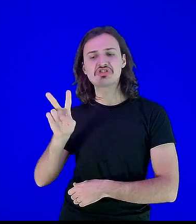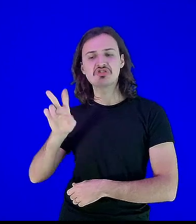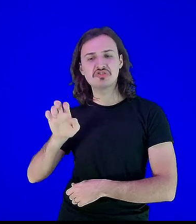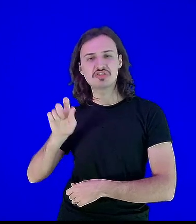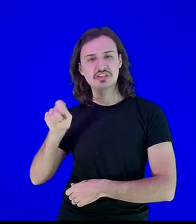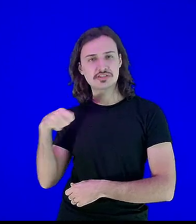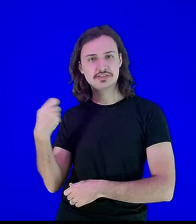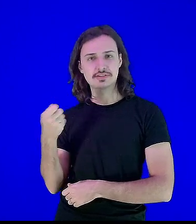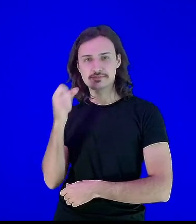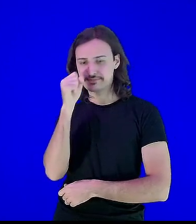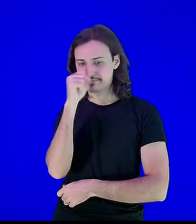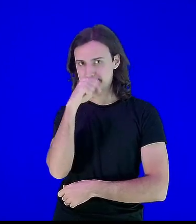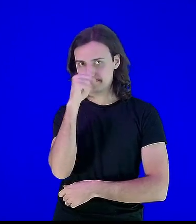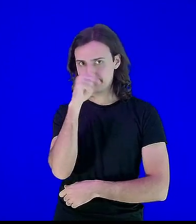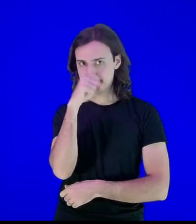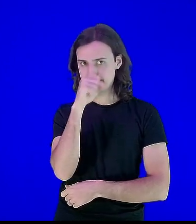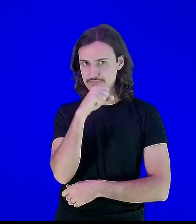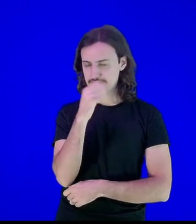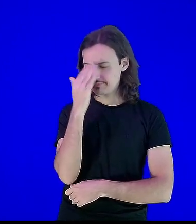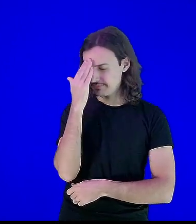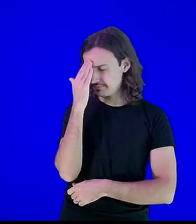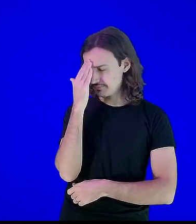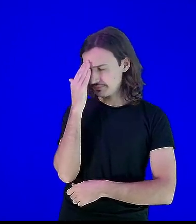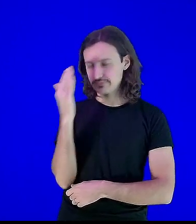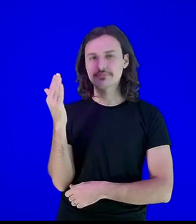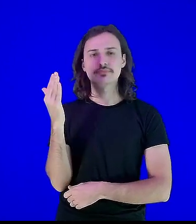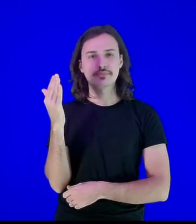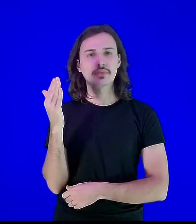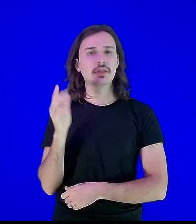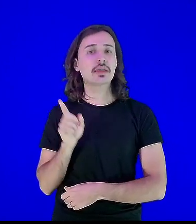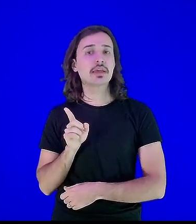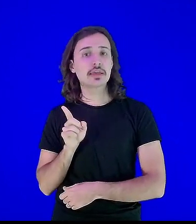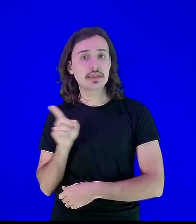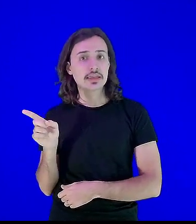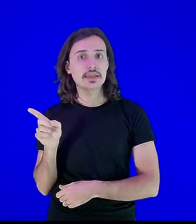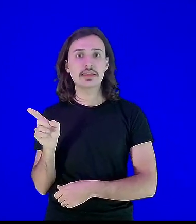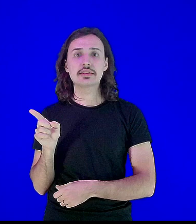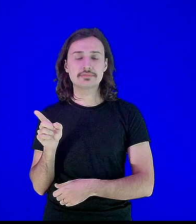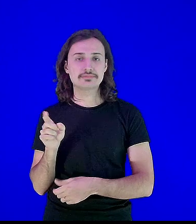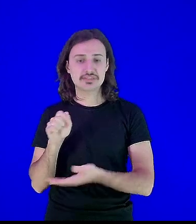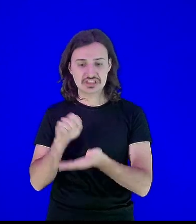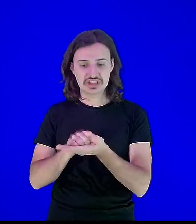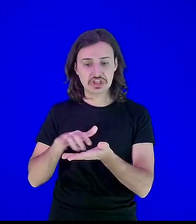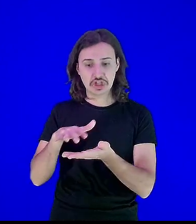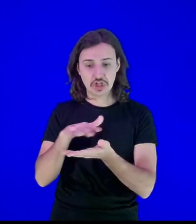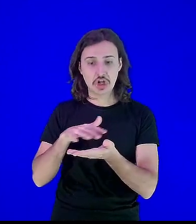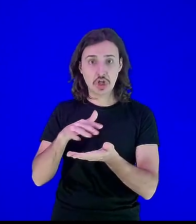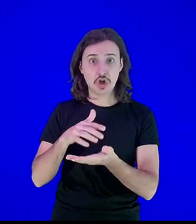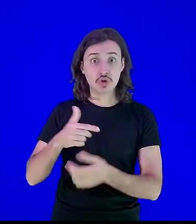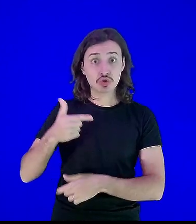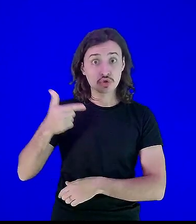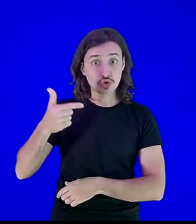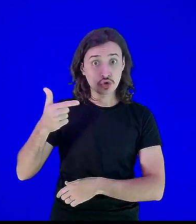so, since the creation of Sign Puddle 2, Steve has been doing a great job in providing information